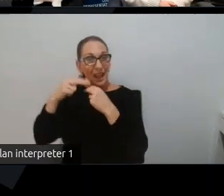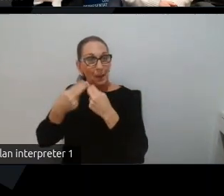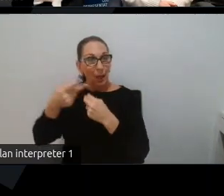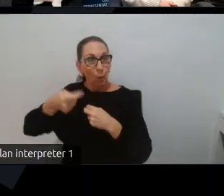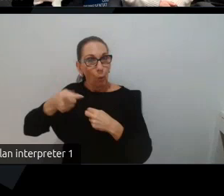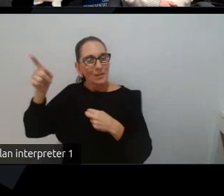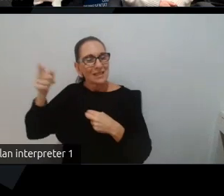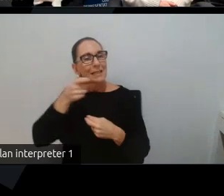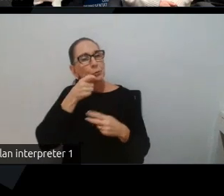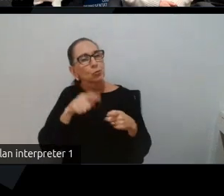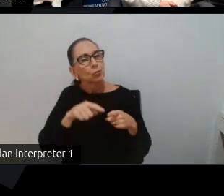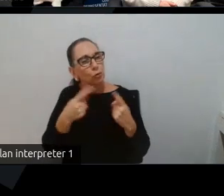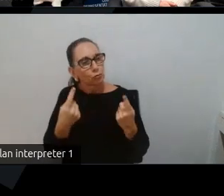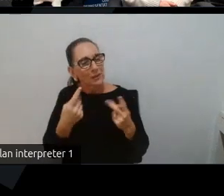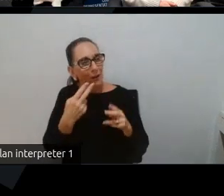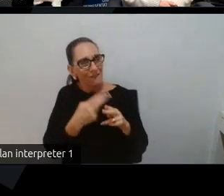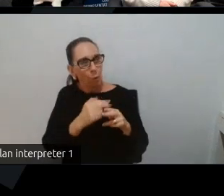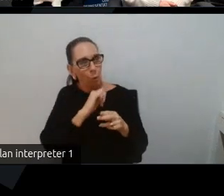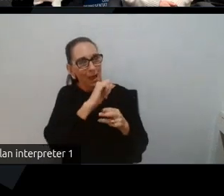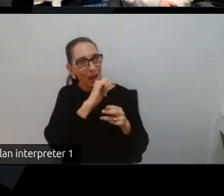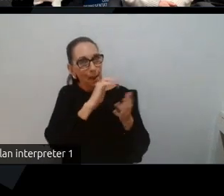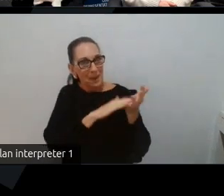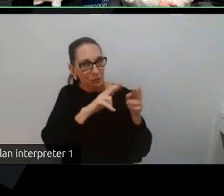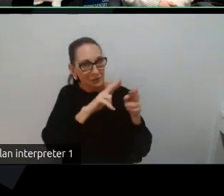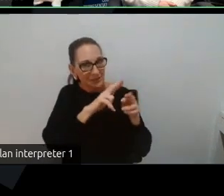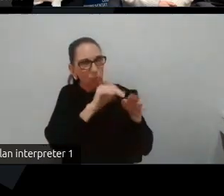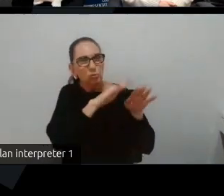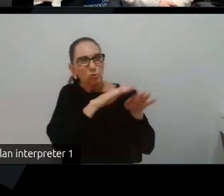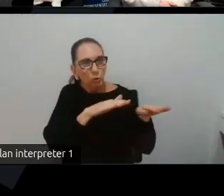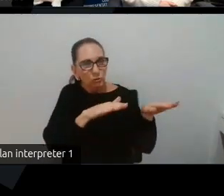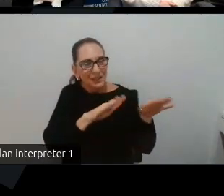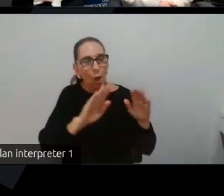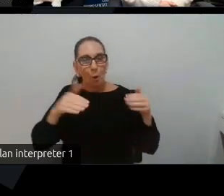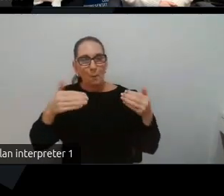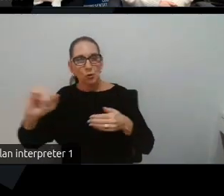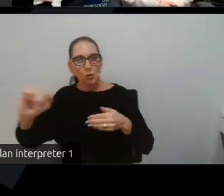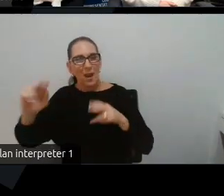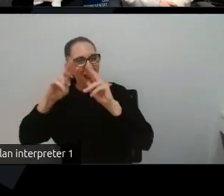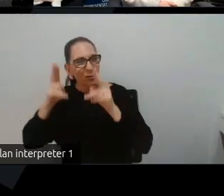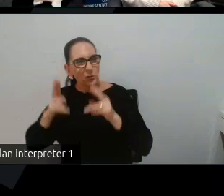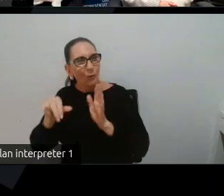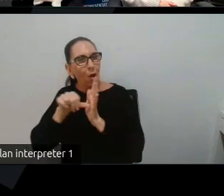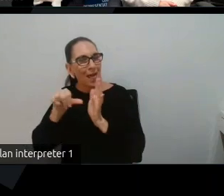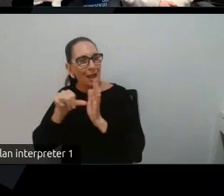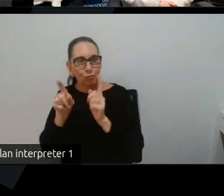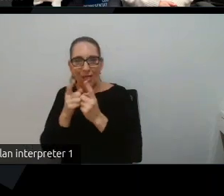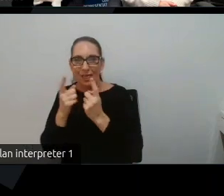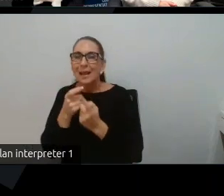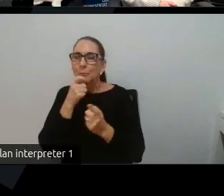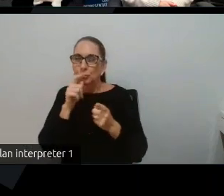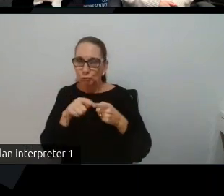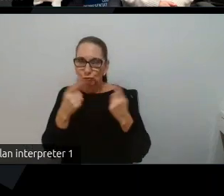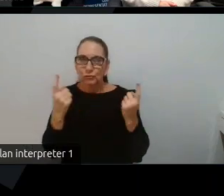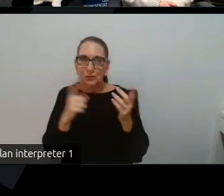different for parenting or children's matters versus those property or financial matters.